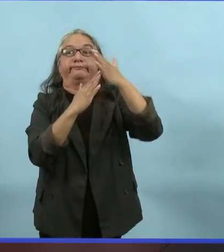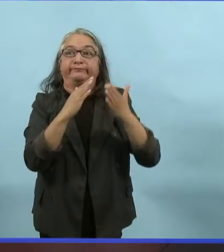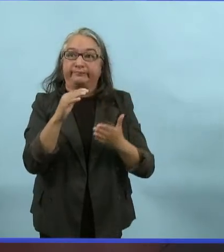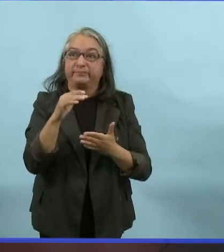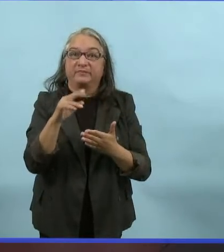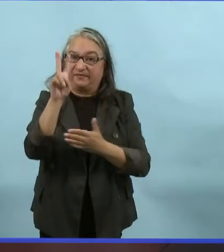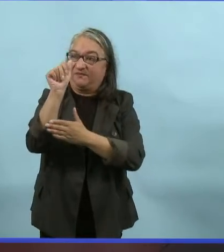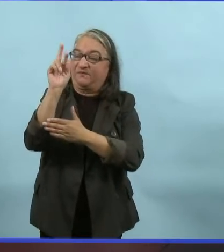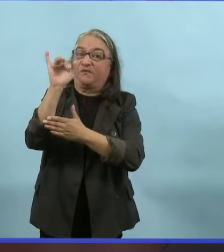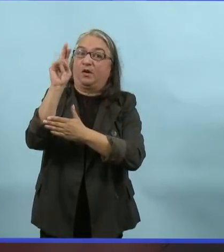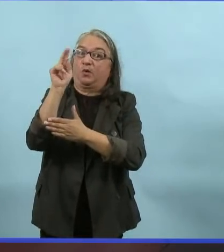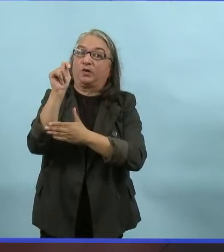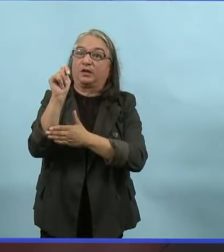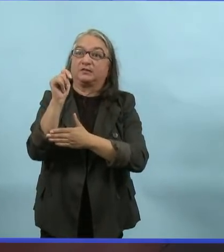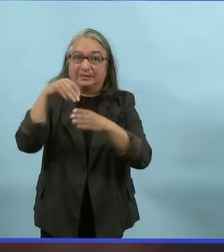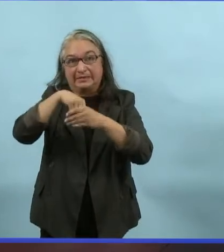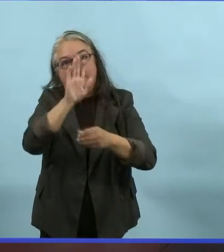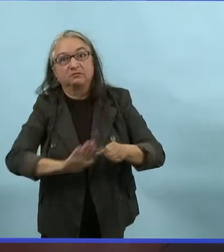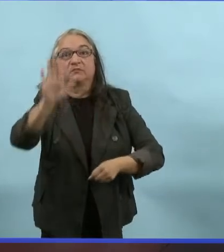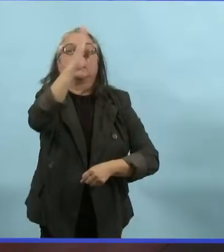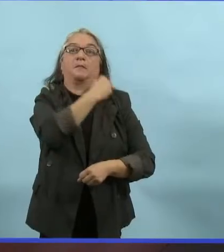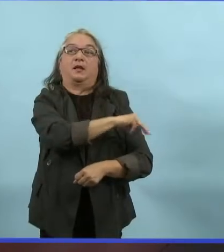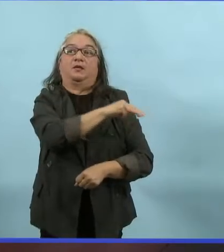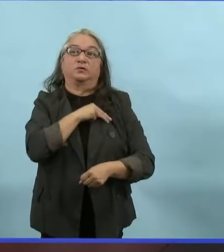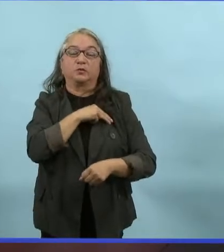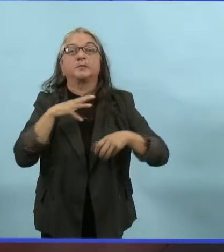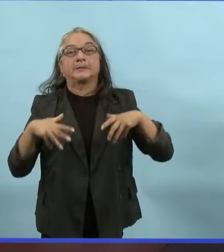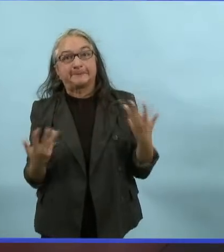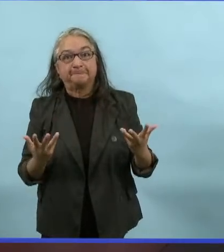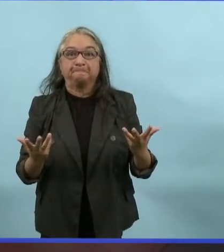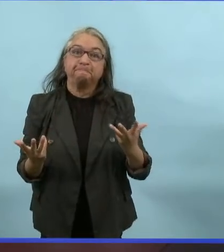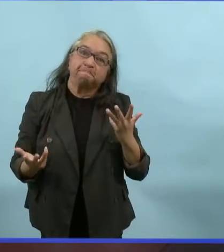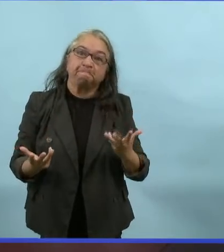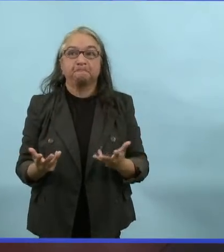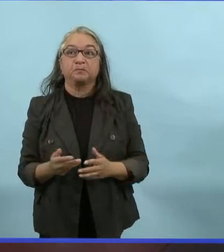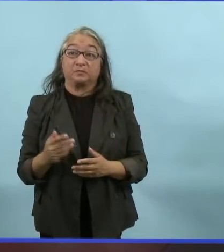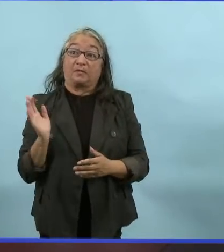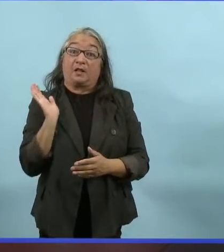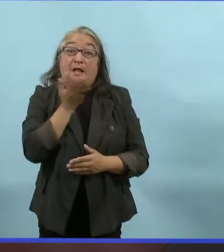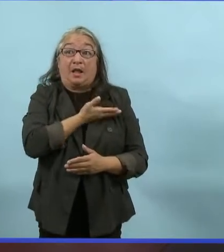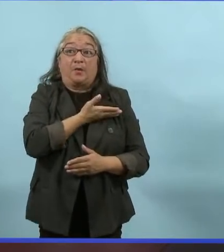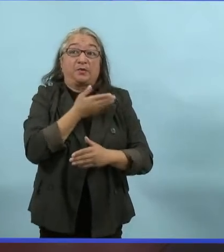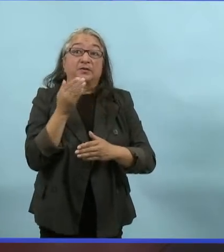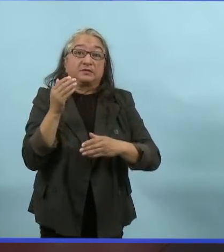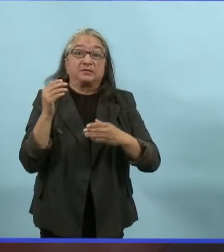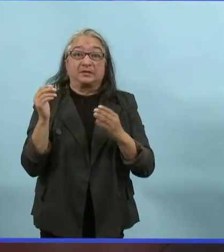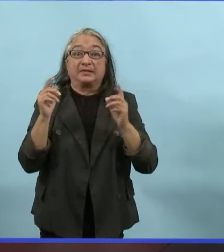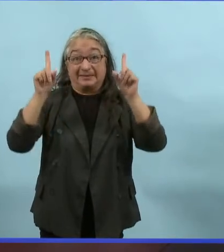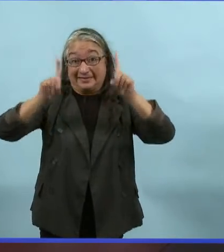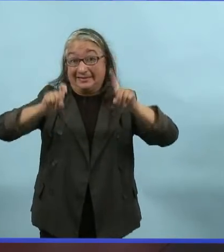so it's difficult to predict we're seeing our case numbers declining at the same time as vaccine is